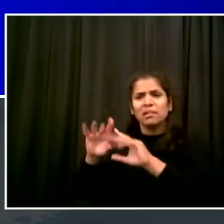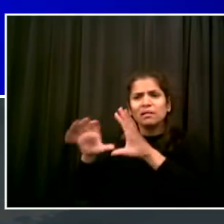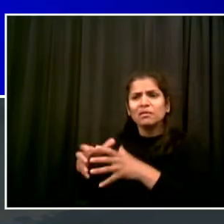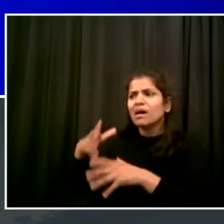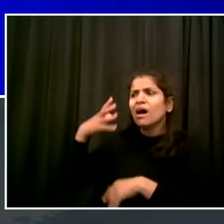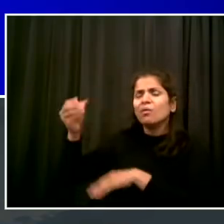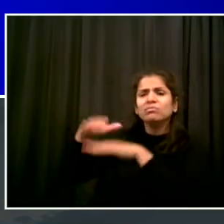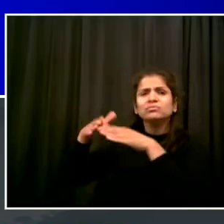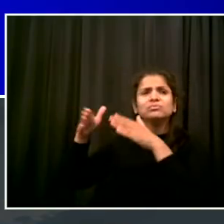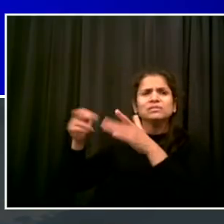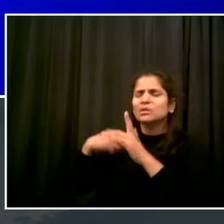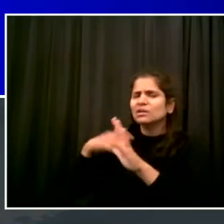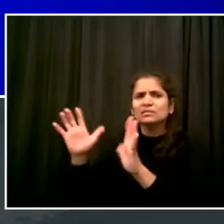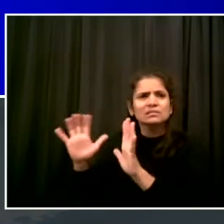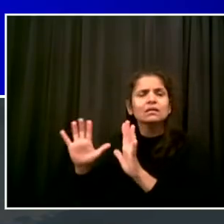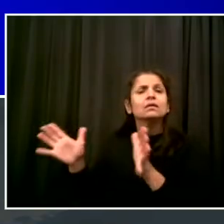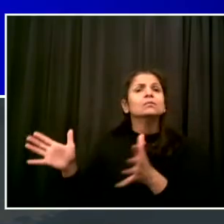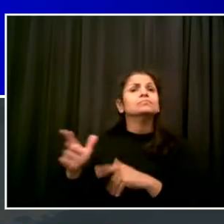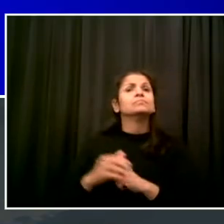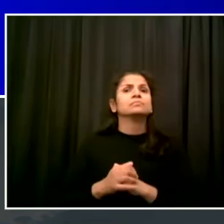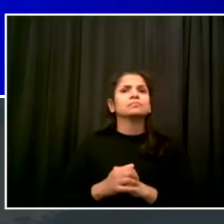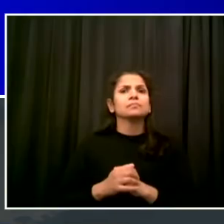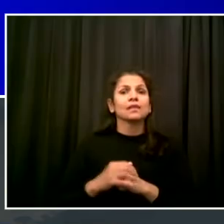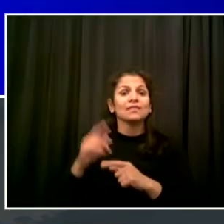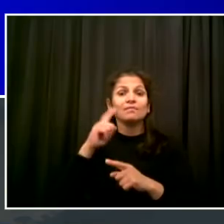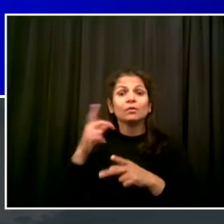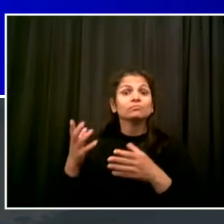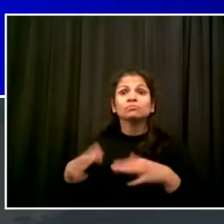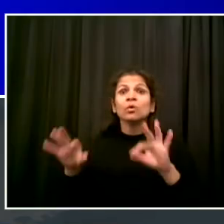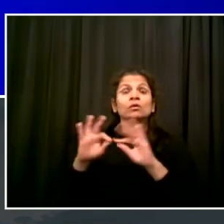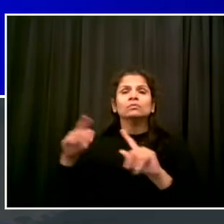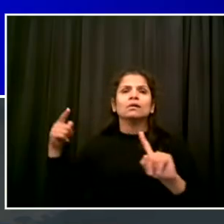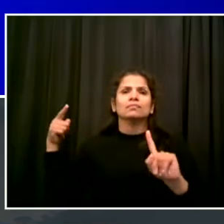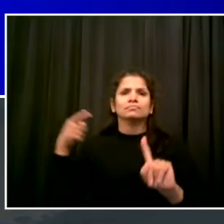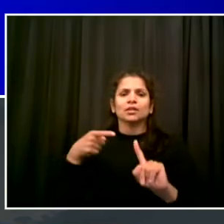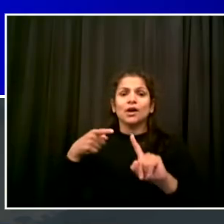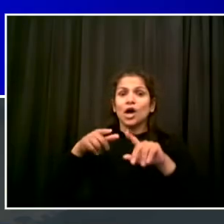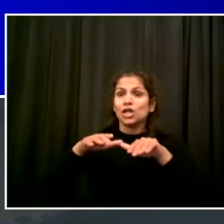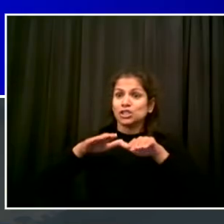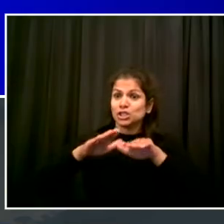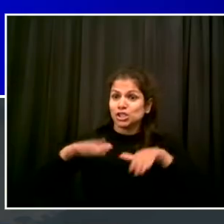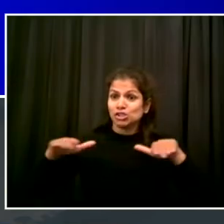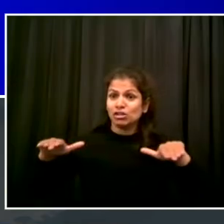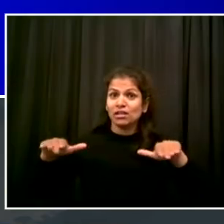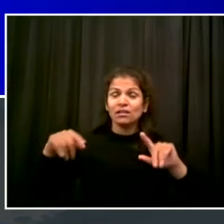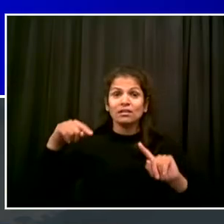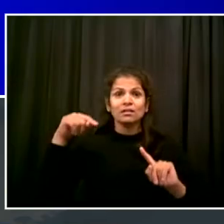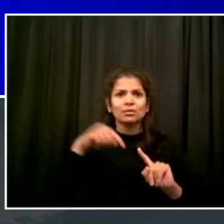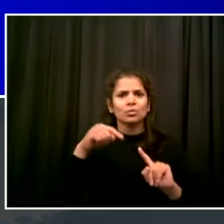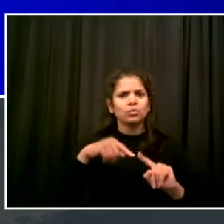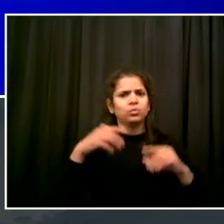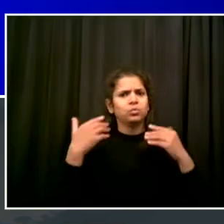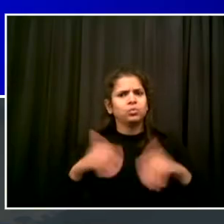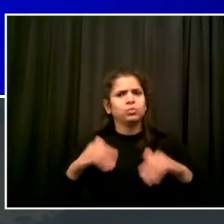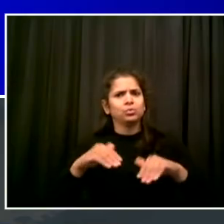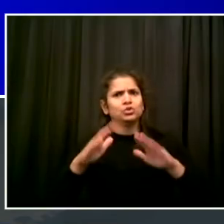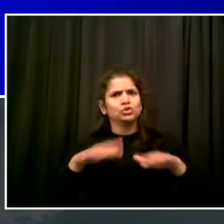TH EREIS NOTHING MORE IMPORTANT TO ME THAN OUR CHILDREN AND THAT IS WHAT SO MUCH OF THE WORK OF THIS